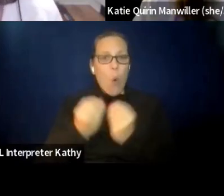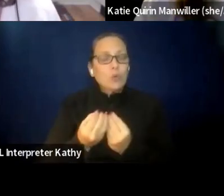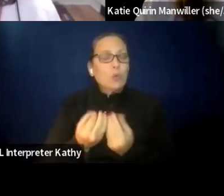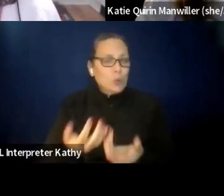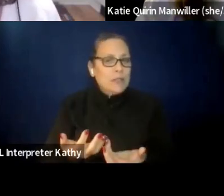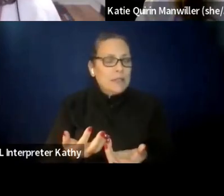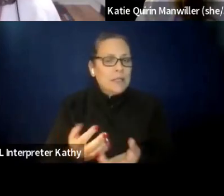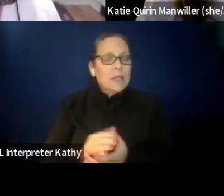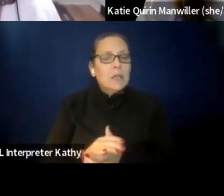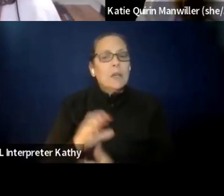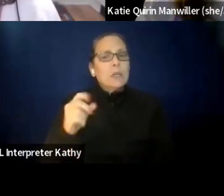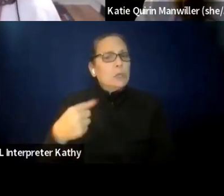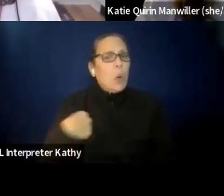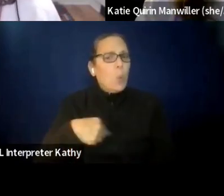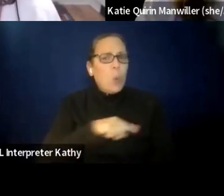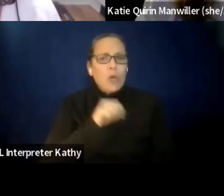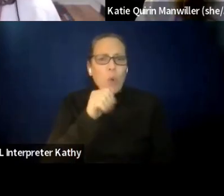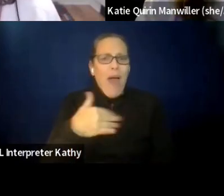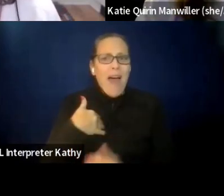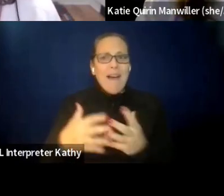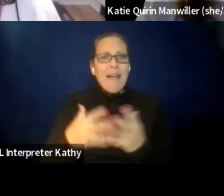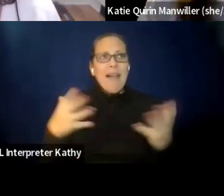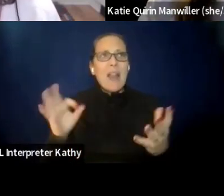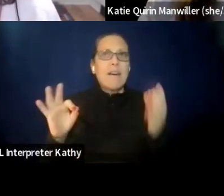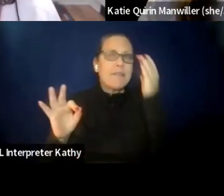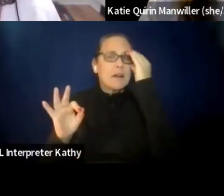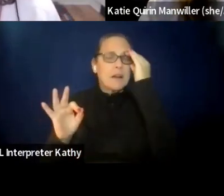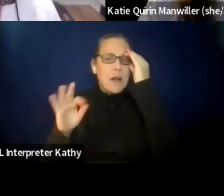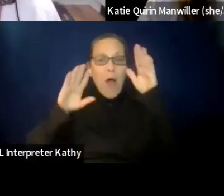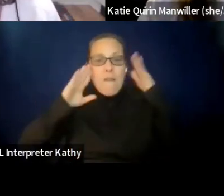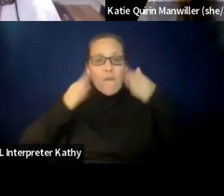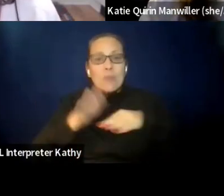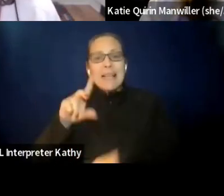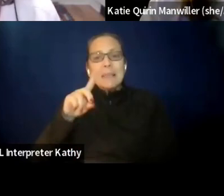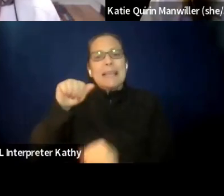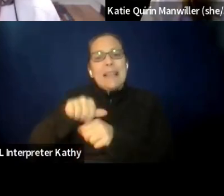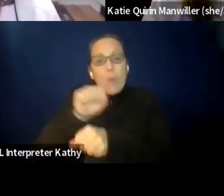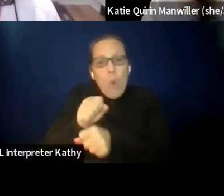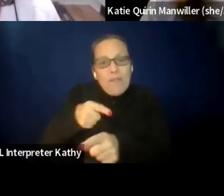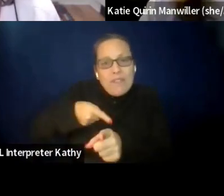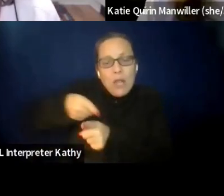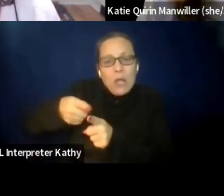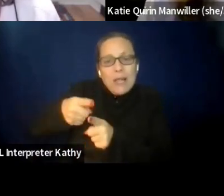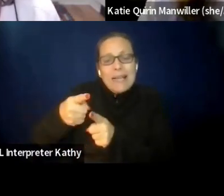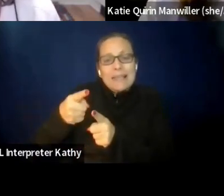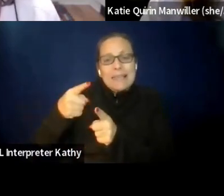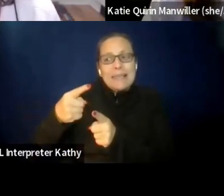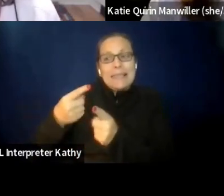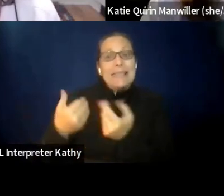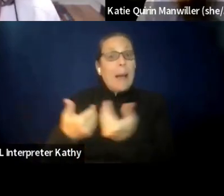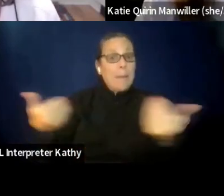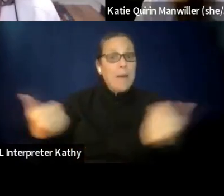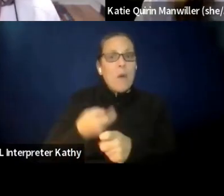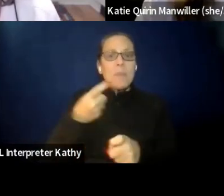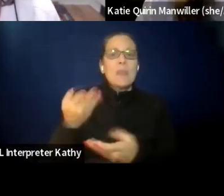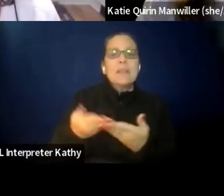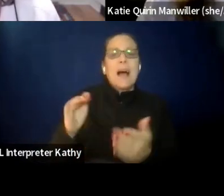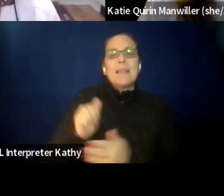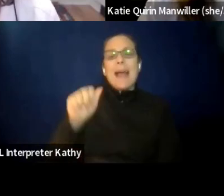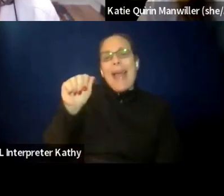most other marginalized identities or independent organizations related to that. So we don't have a lot of focus